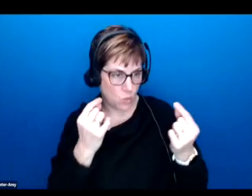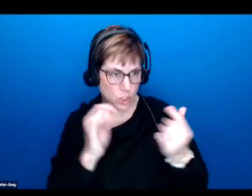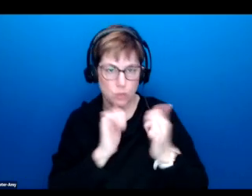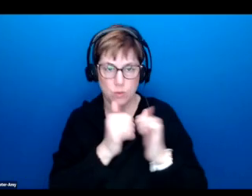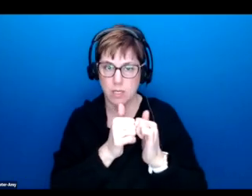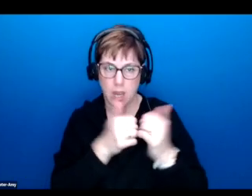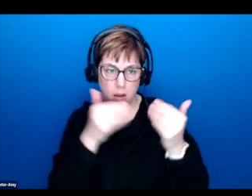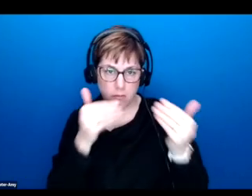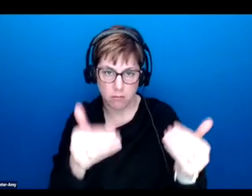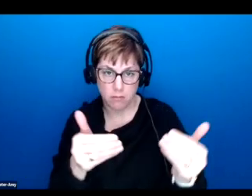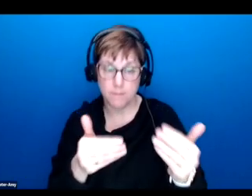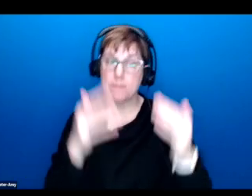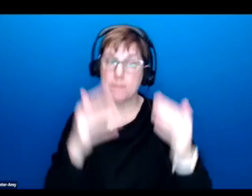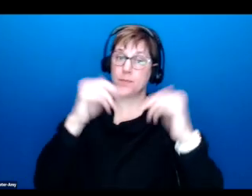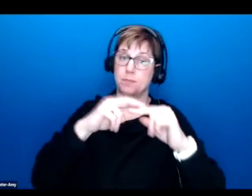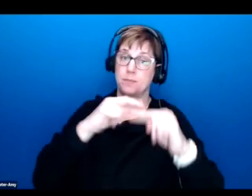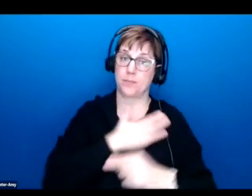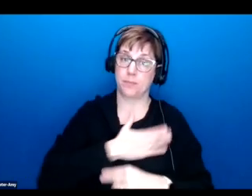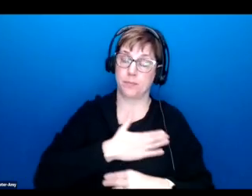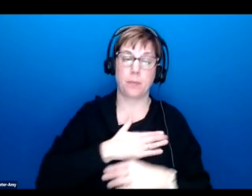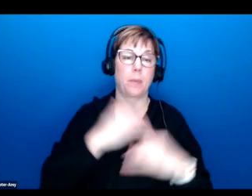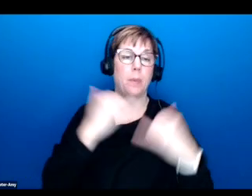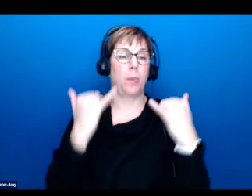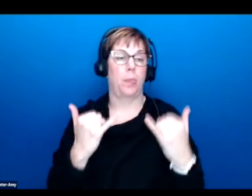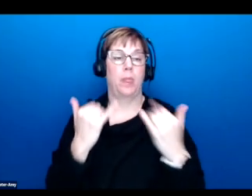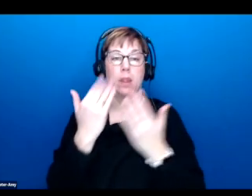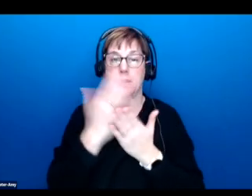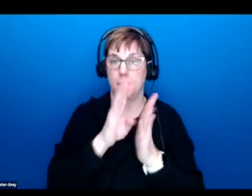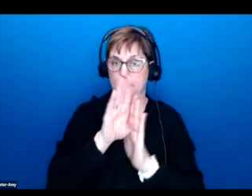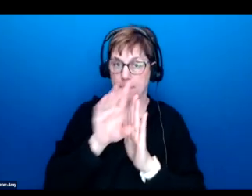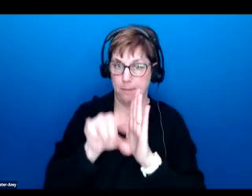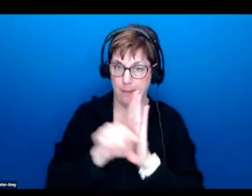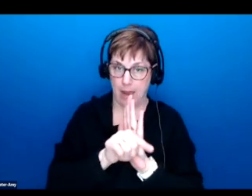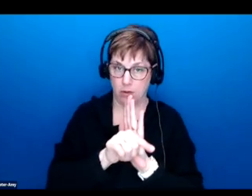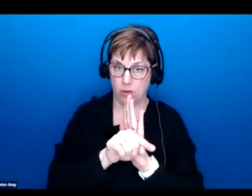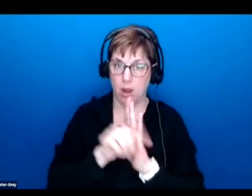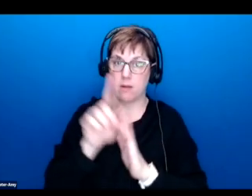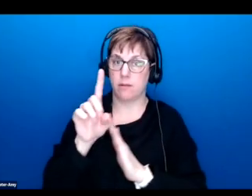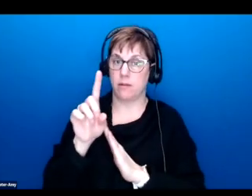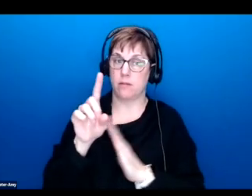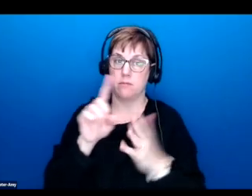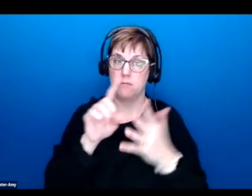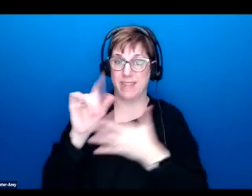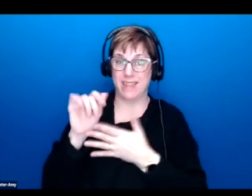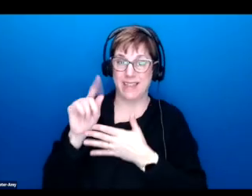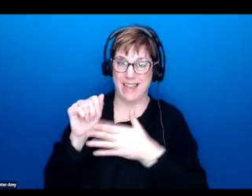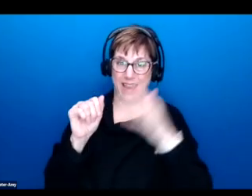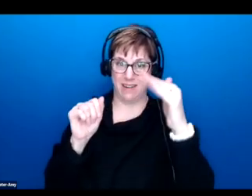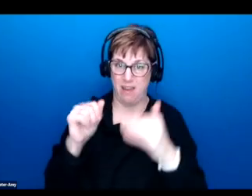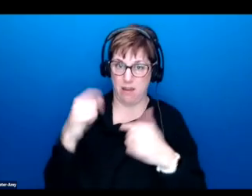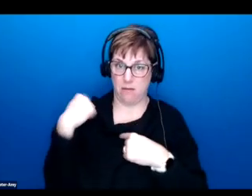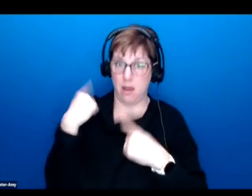So I wanted to give a little bit of background on some of the data in this space up until this point.